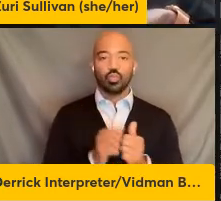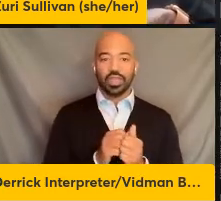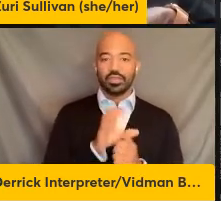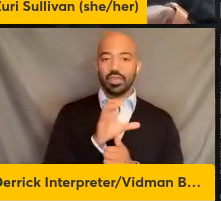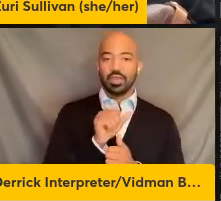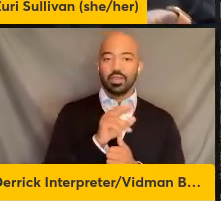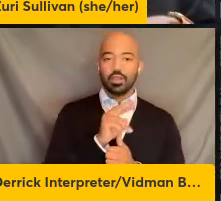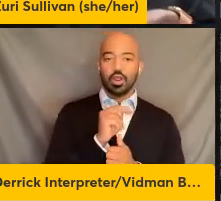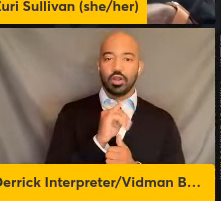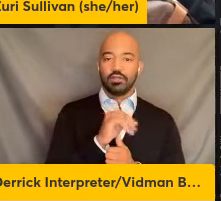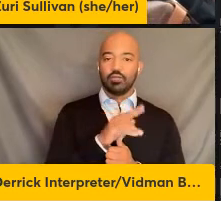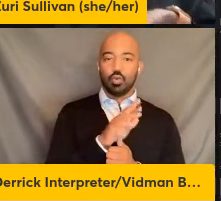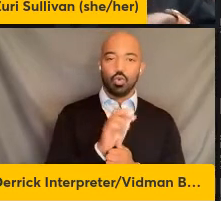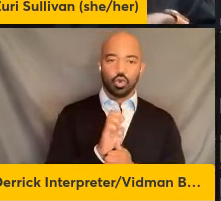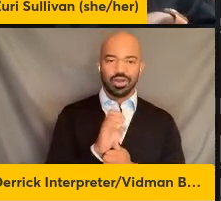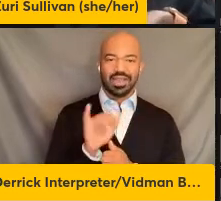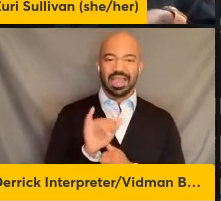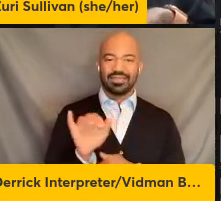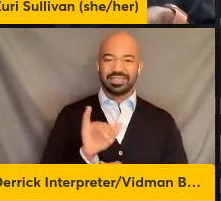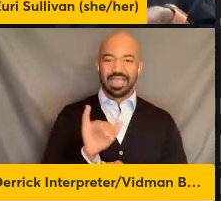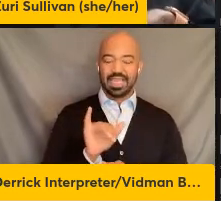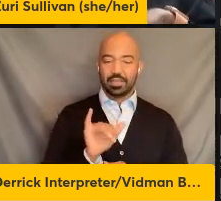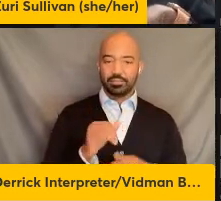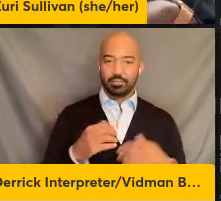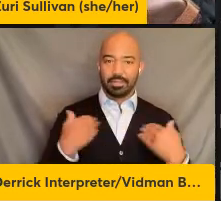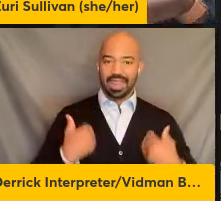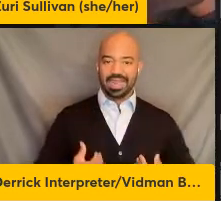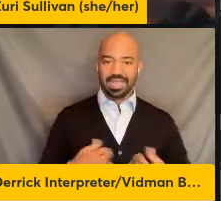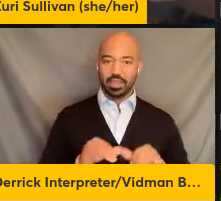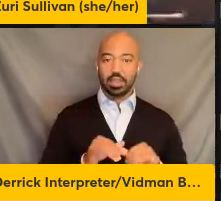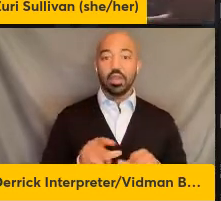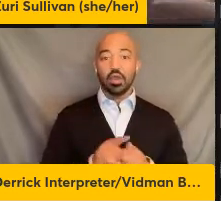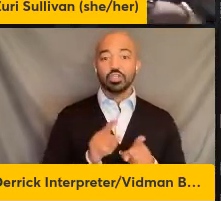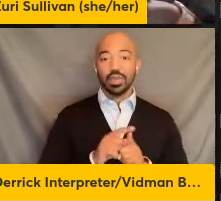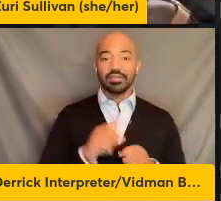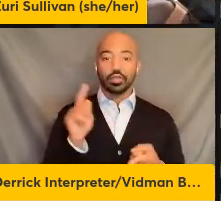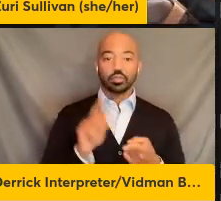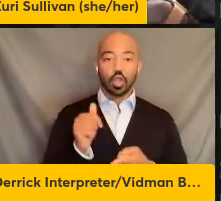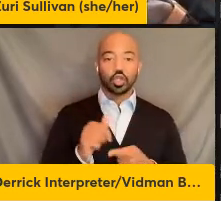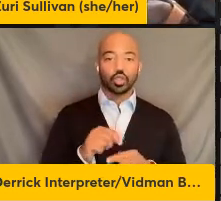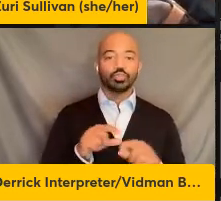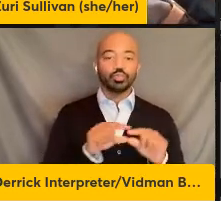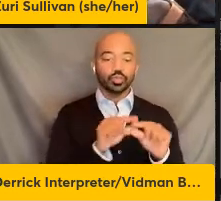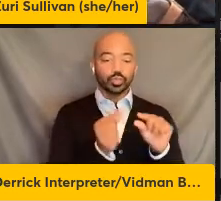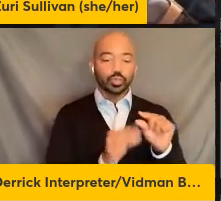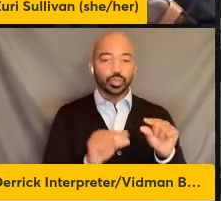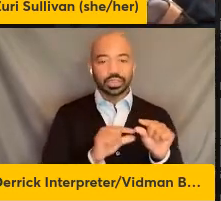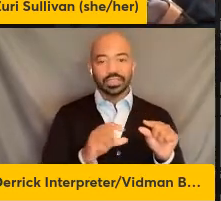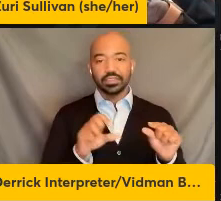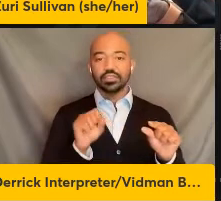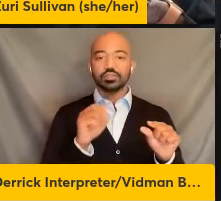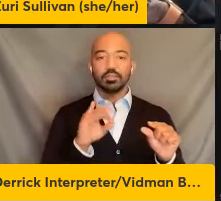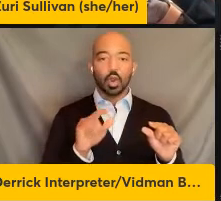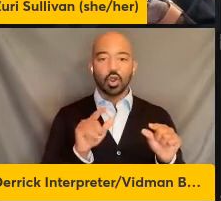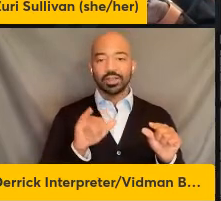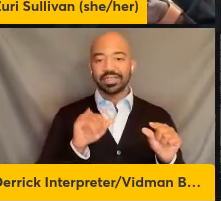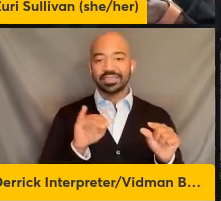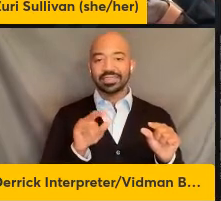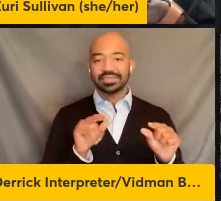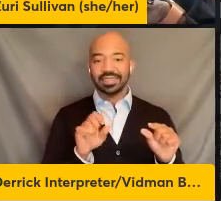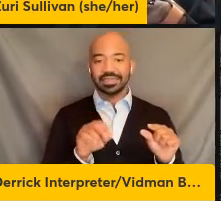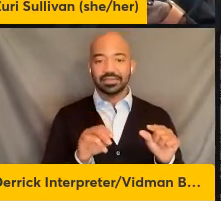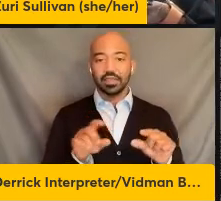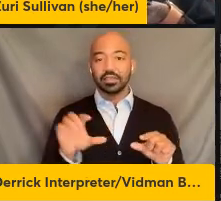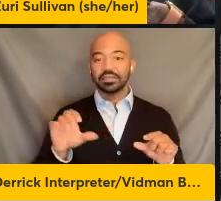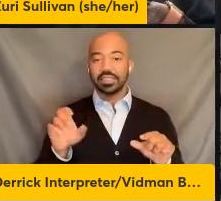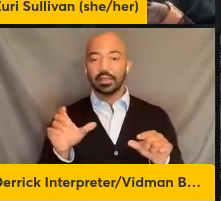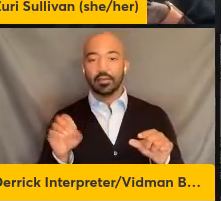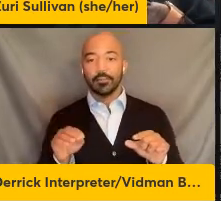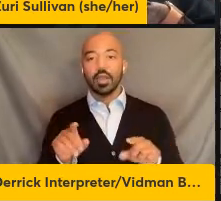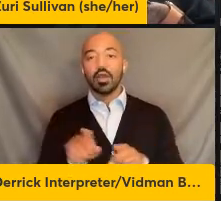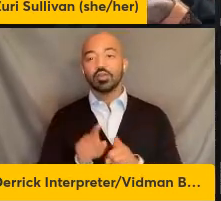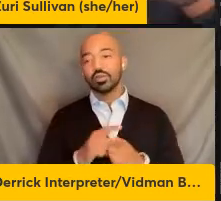body size, which has a much smaller small intestine and cecum and whose diets primarily consist of proteins and lipids. But